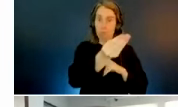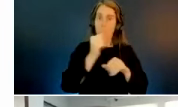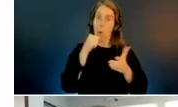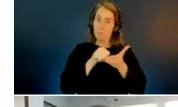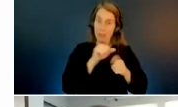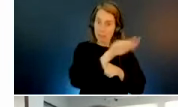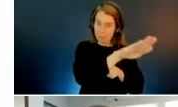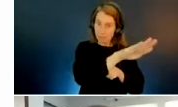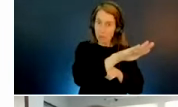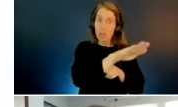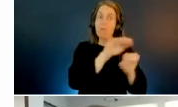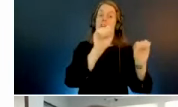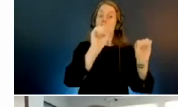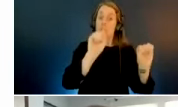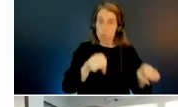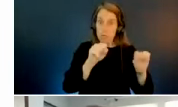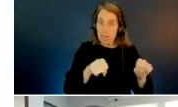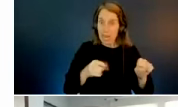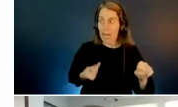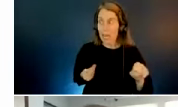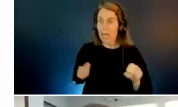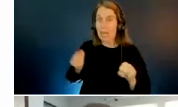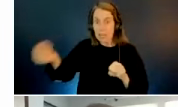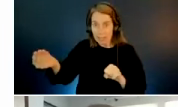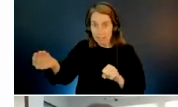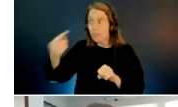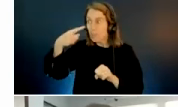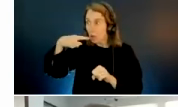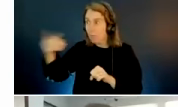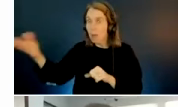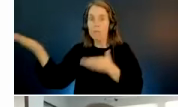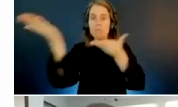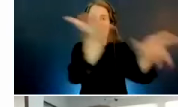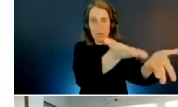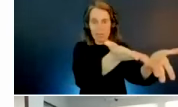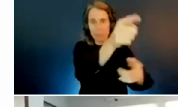county election office um they have to fill out an authorization form that's available on the state